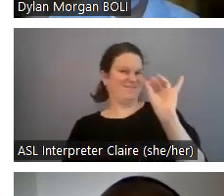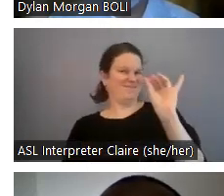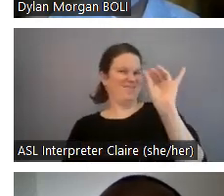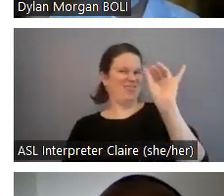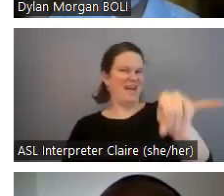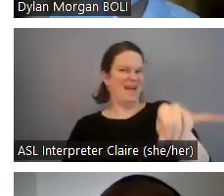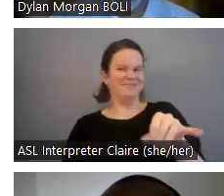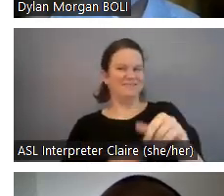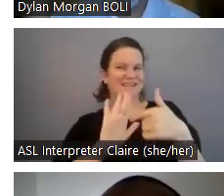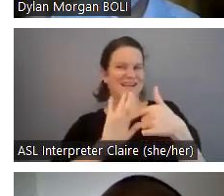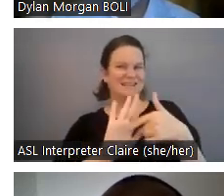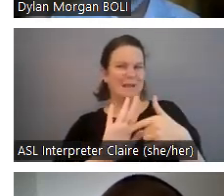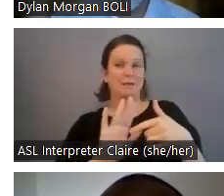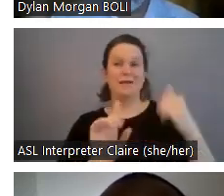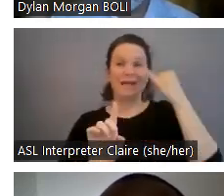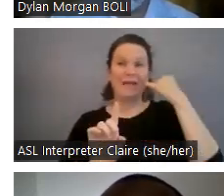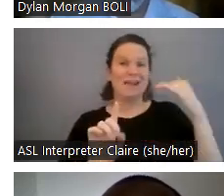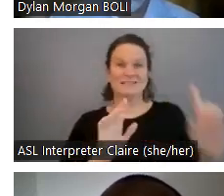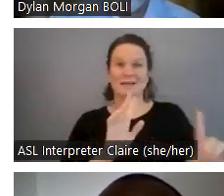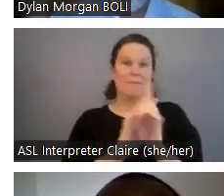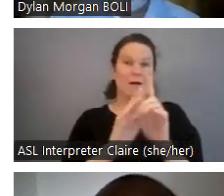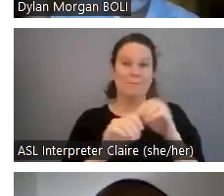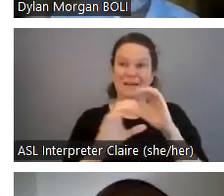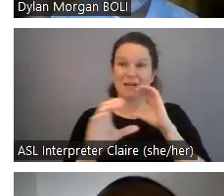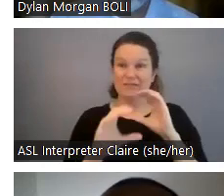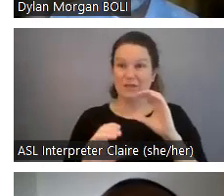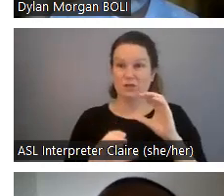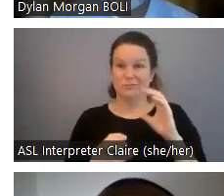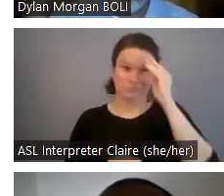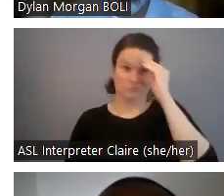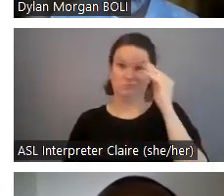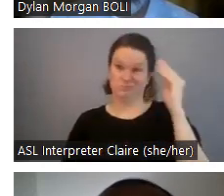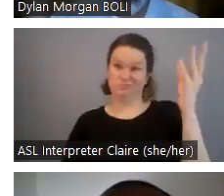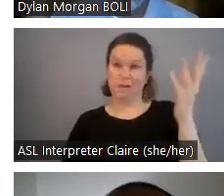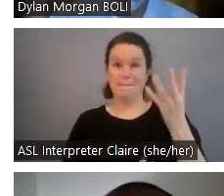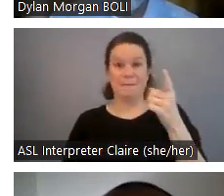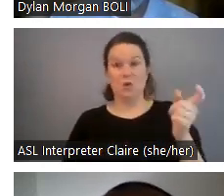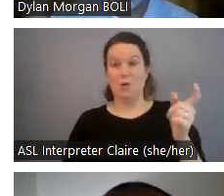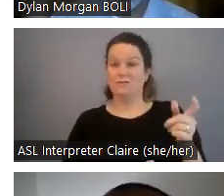piece that, if it hasn't come up in the conversation, ultimately, you know, you